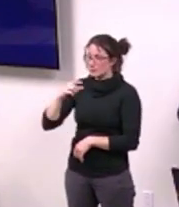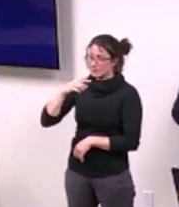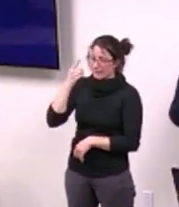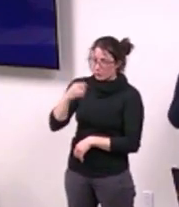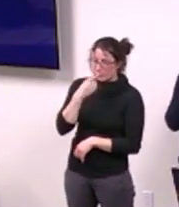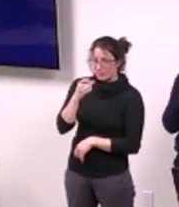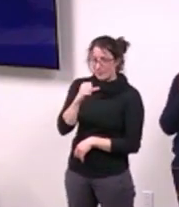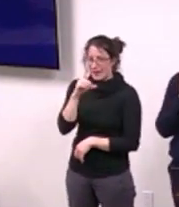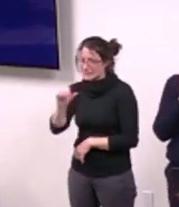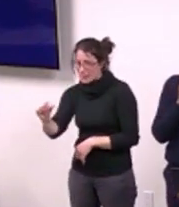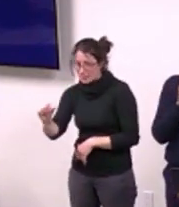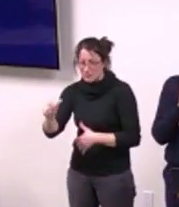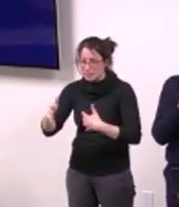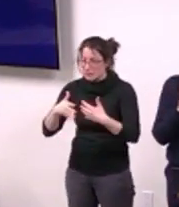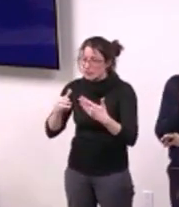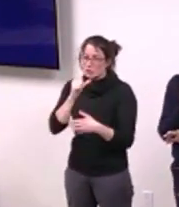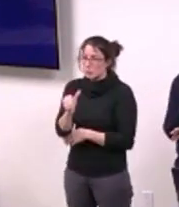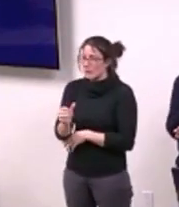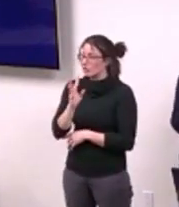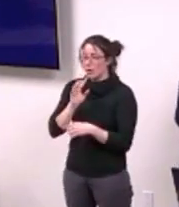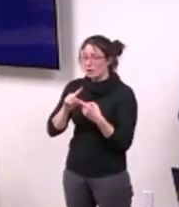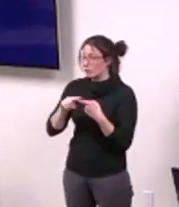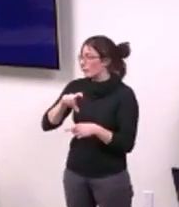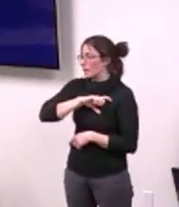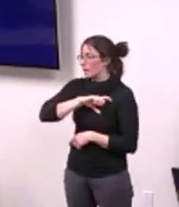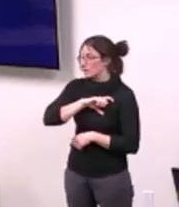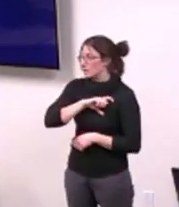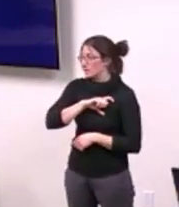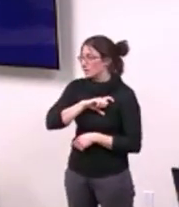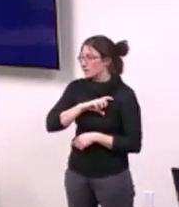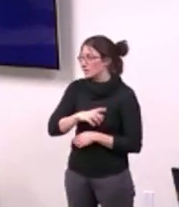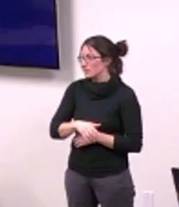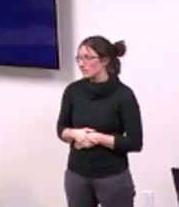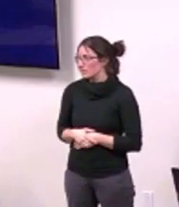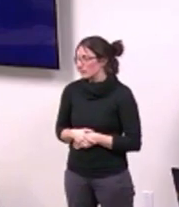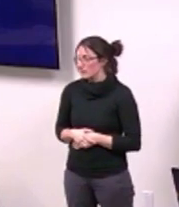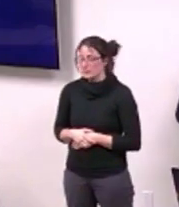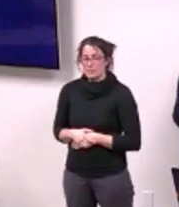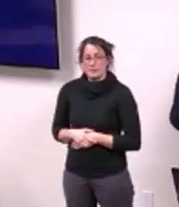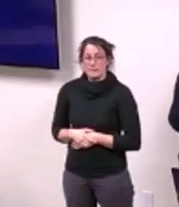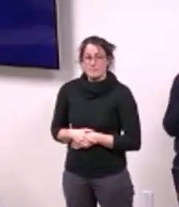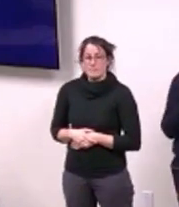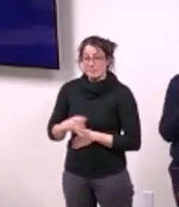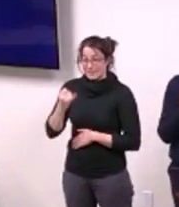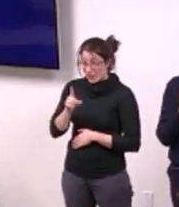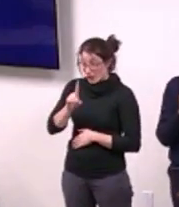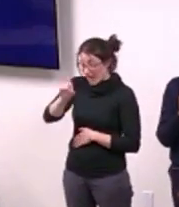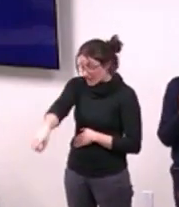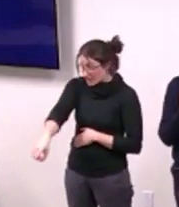Do not talk to the police. If they're asking you a question.